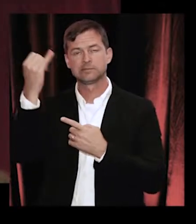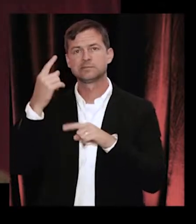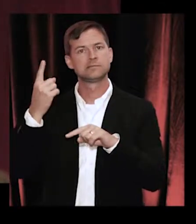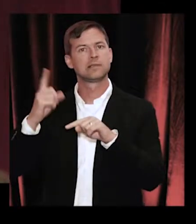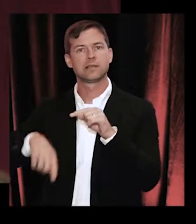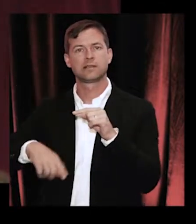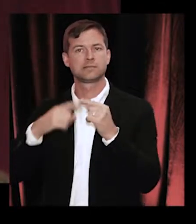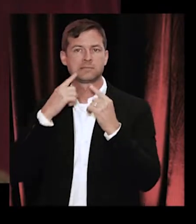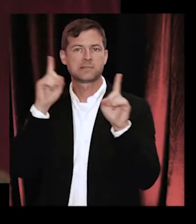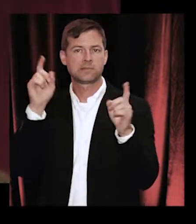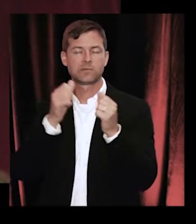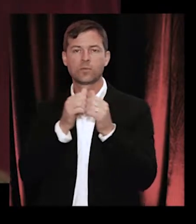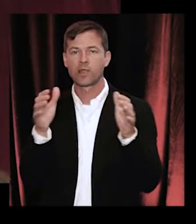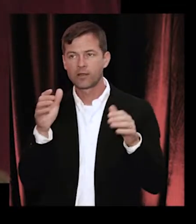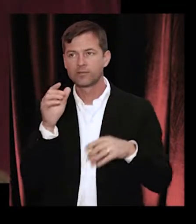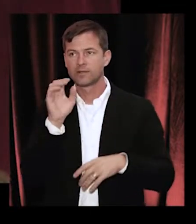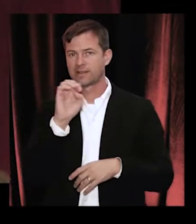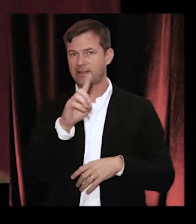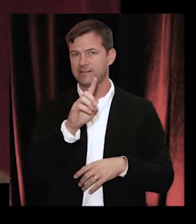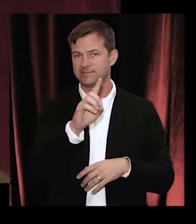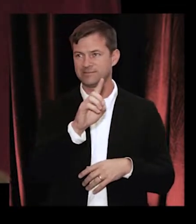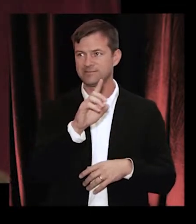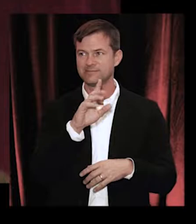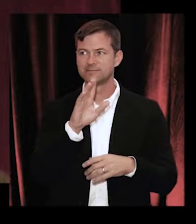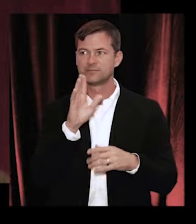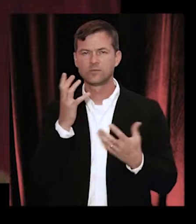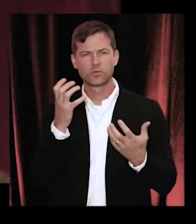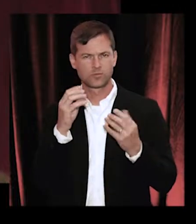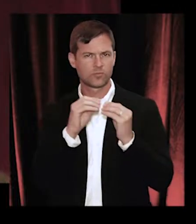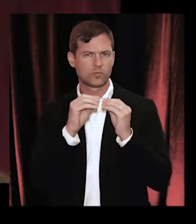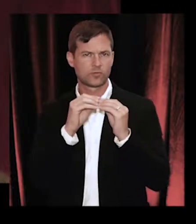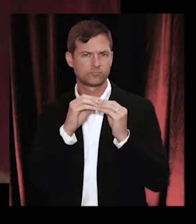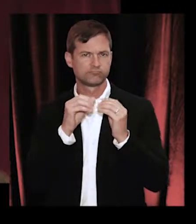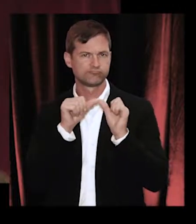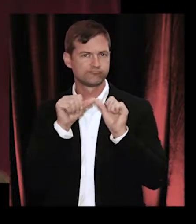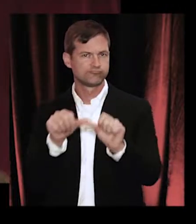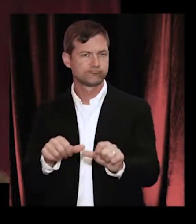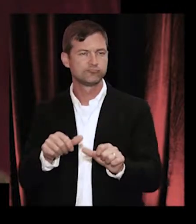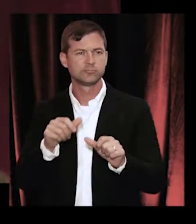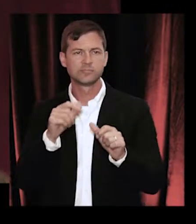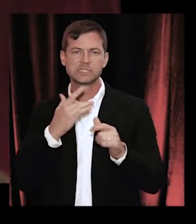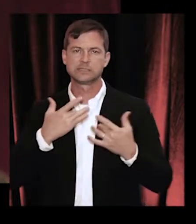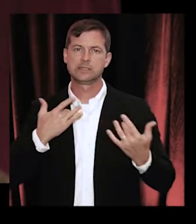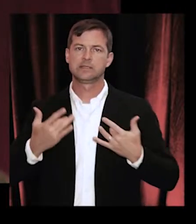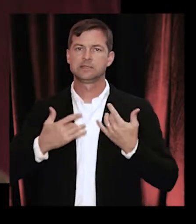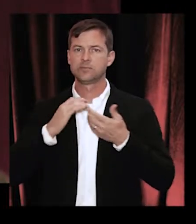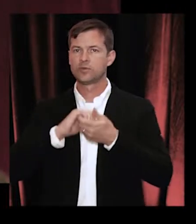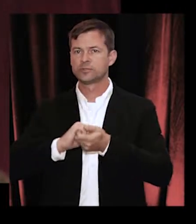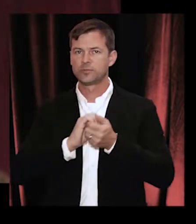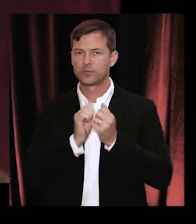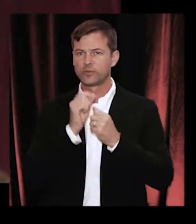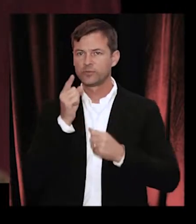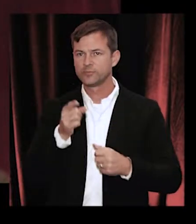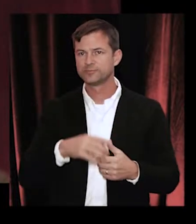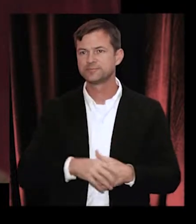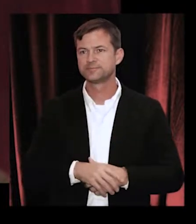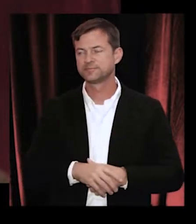And we want to do more of that together. So we're excited to have your partnership. All right.